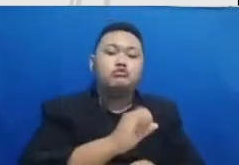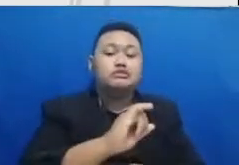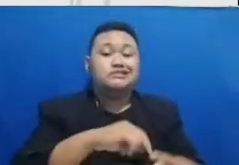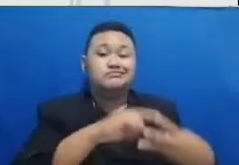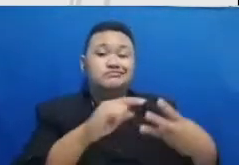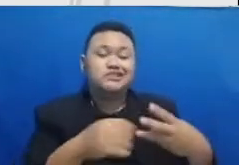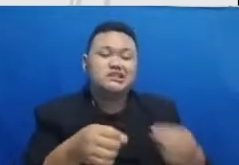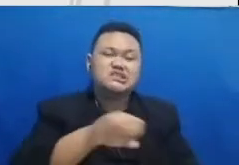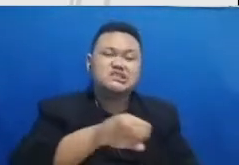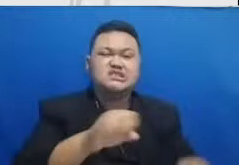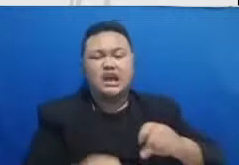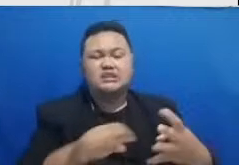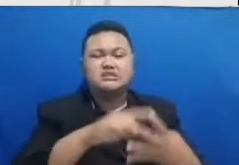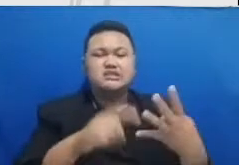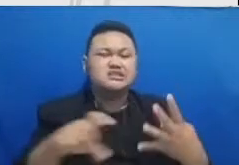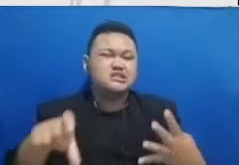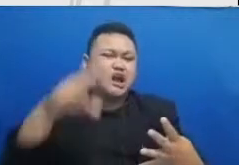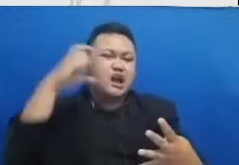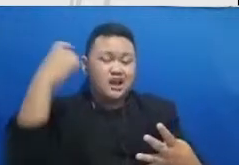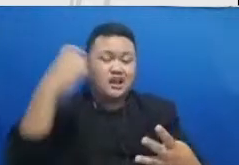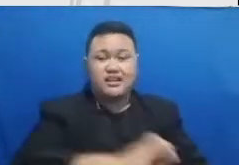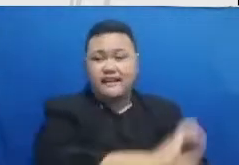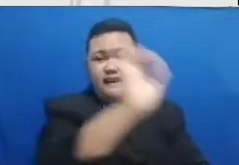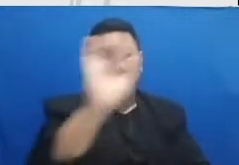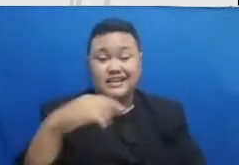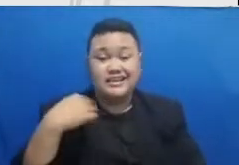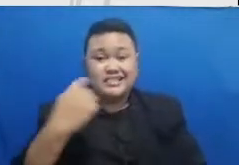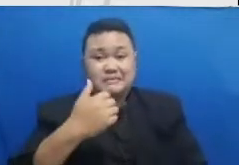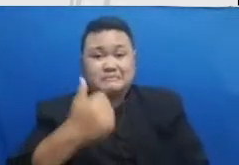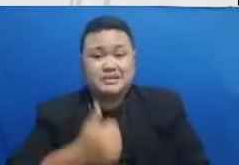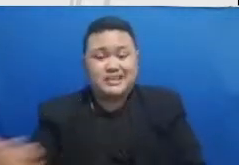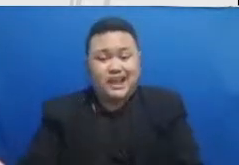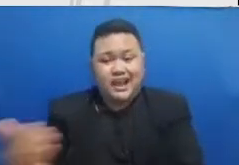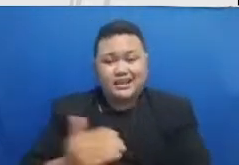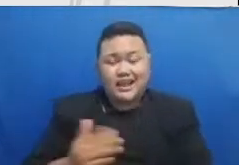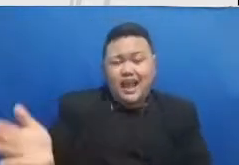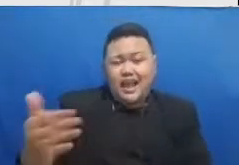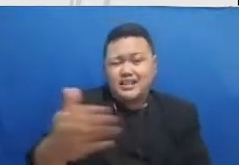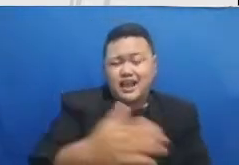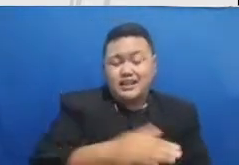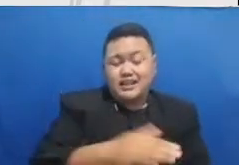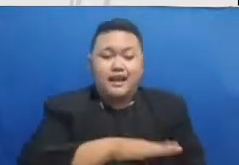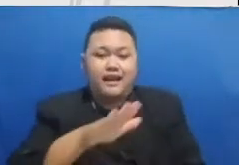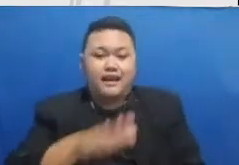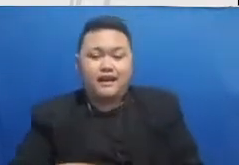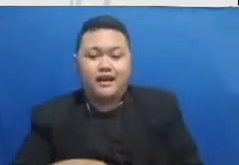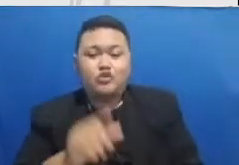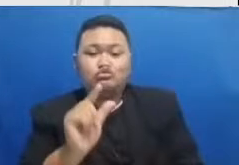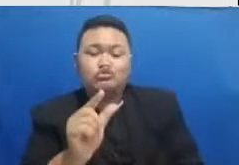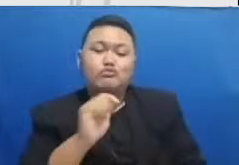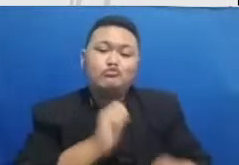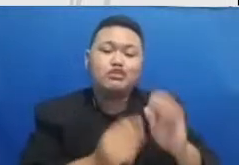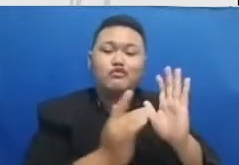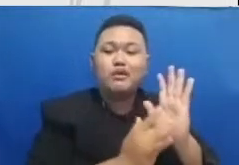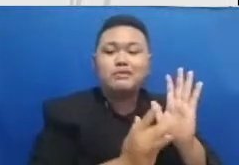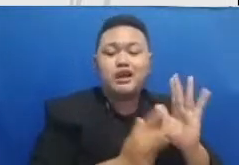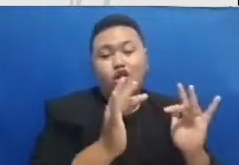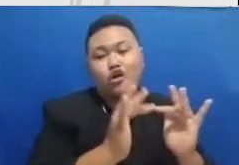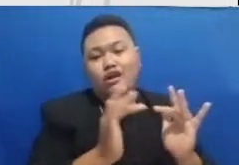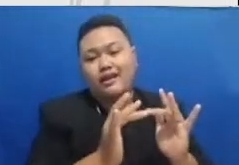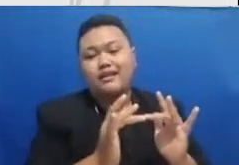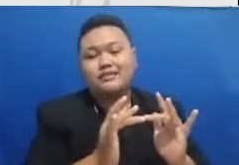we invite them to make an online banner OTW webinar, who are the participants? The participants are two parents.